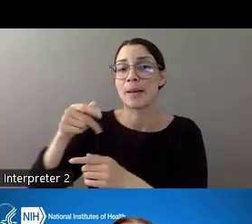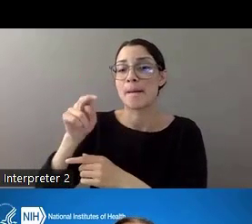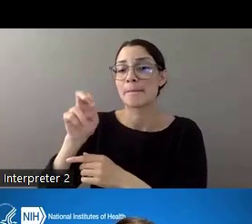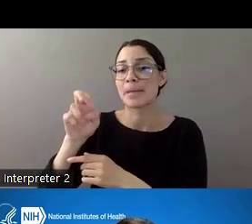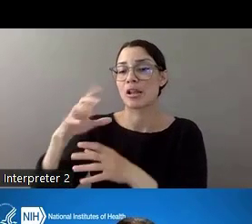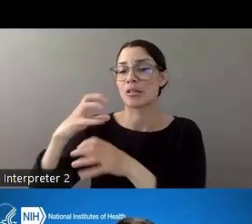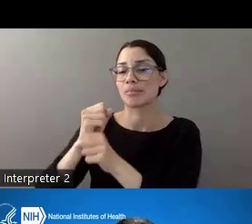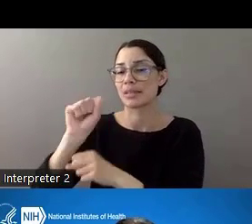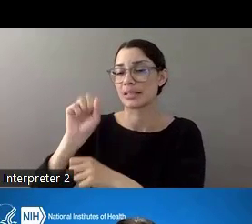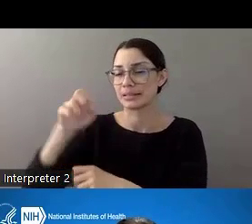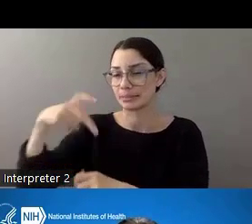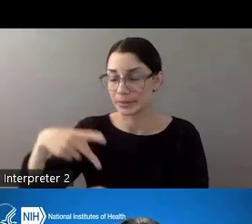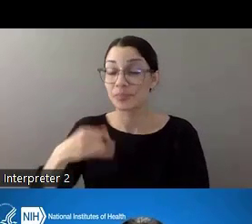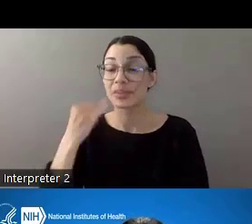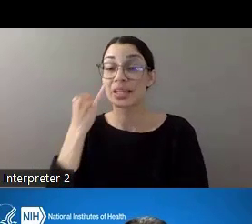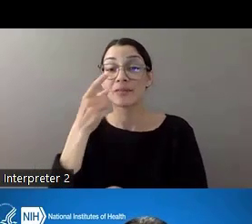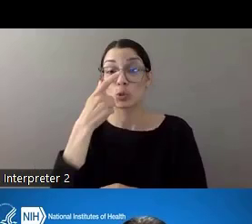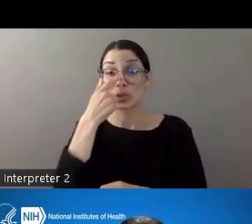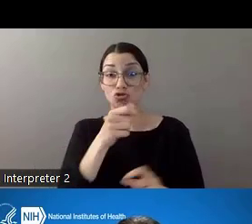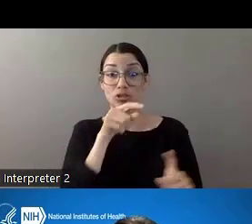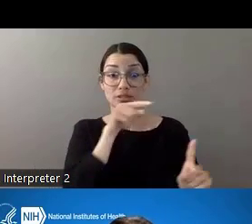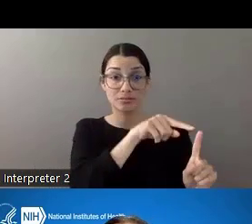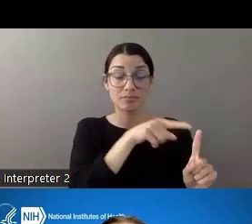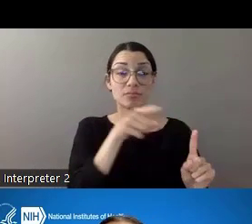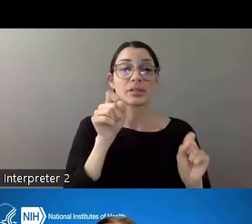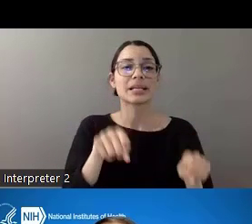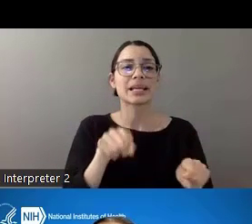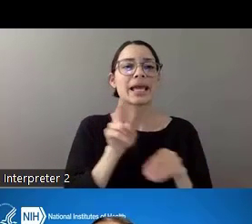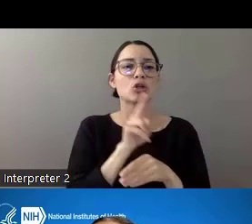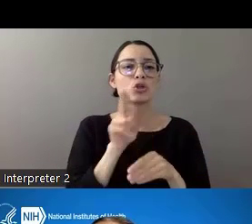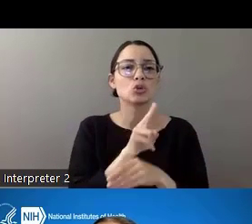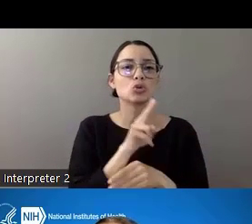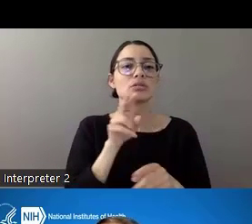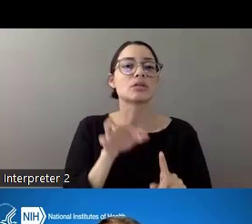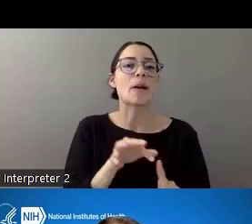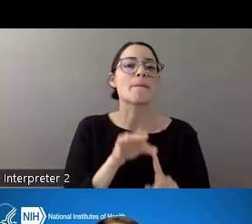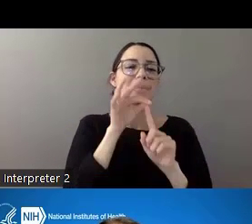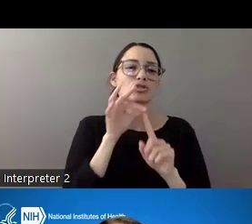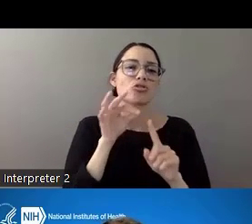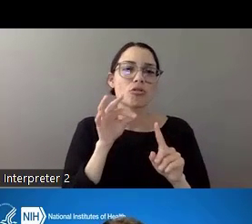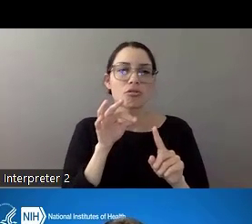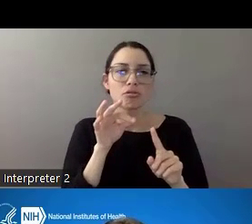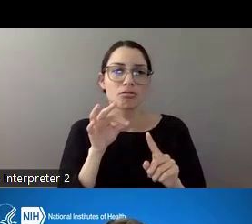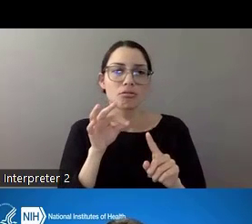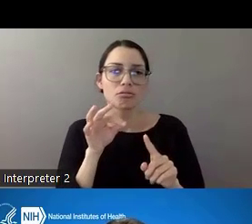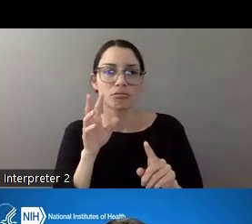you can use the optional assignment request form. Now the other thing that the Optional Assignment Request